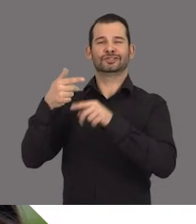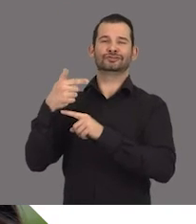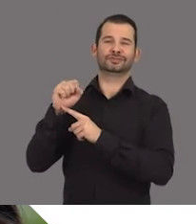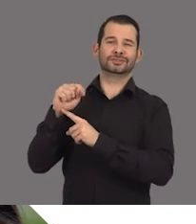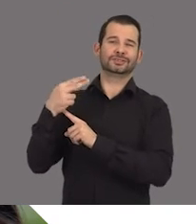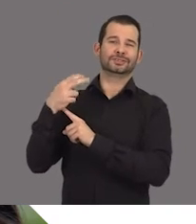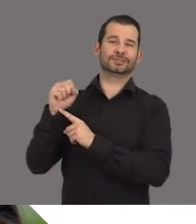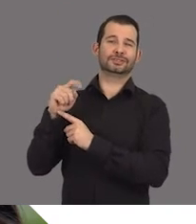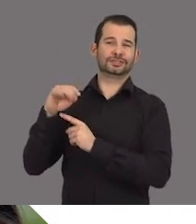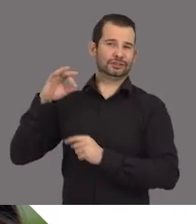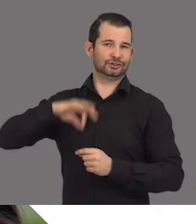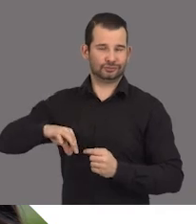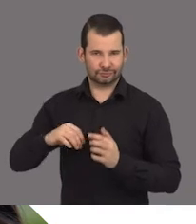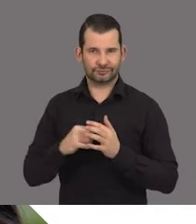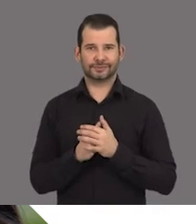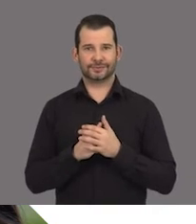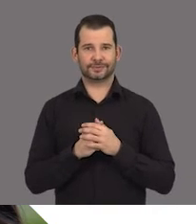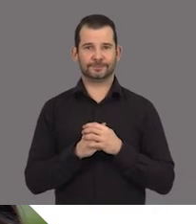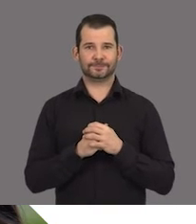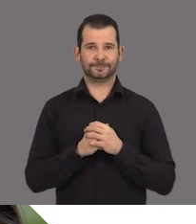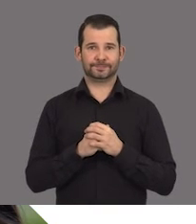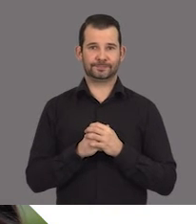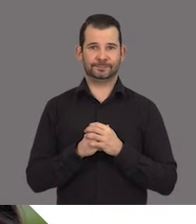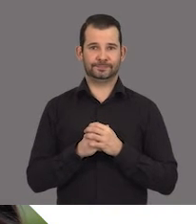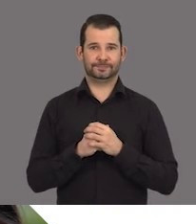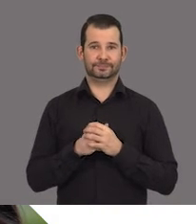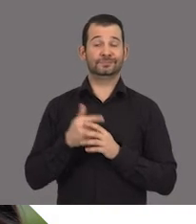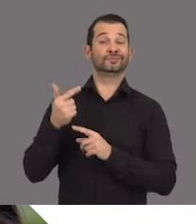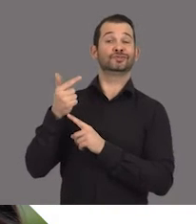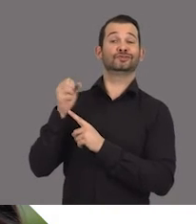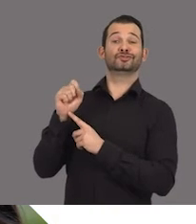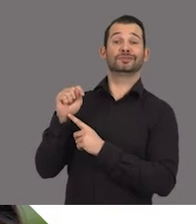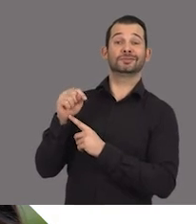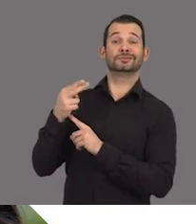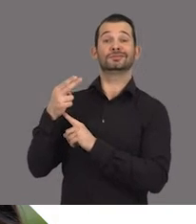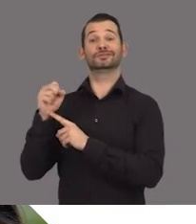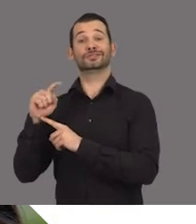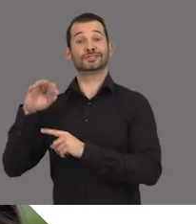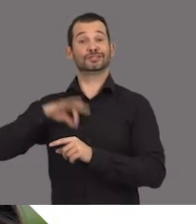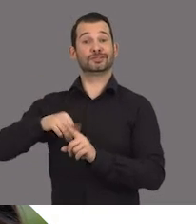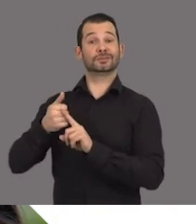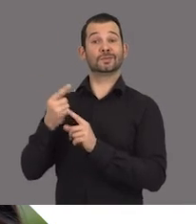The GST/HST credit is a quarterly tax-free payment for people